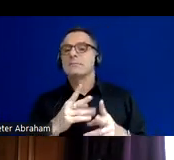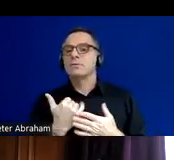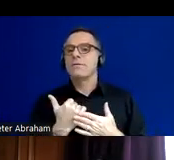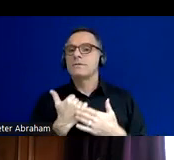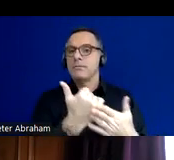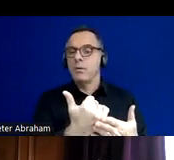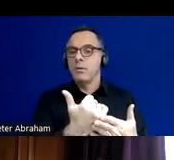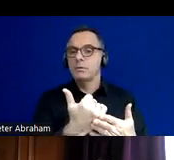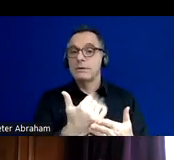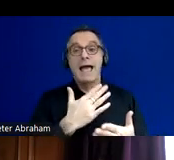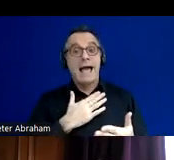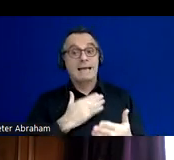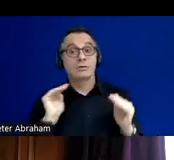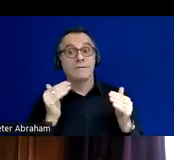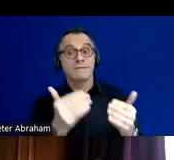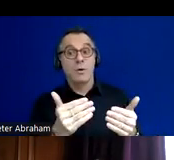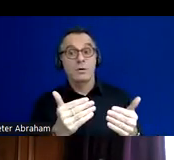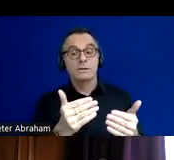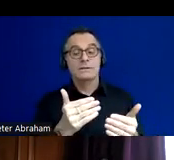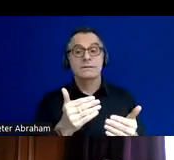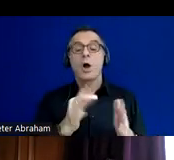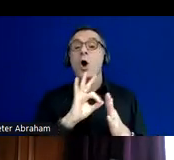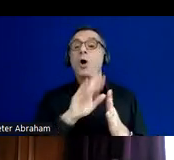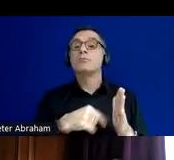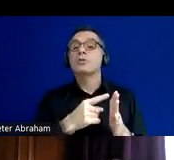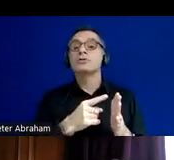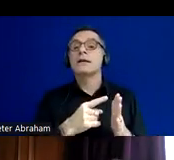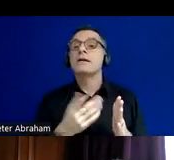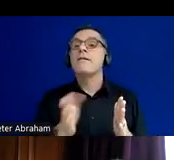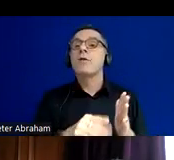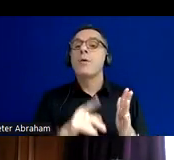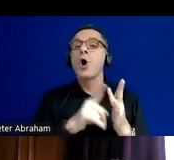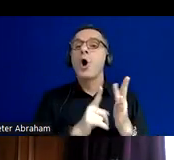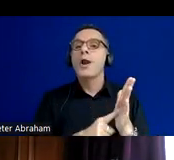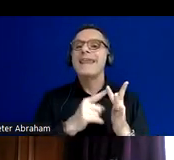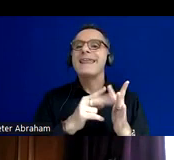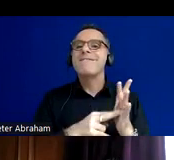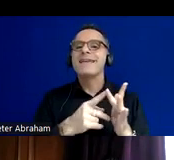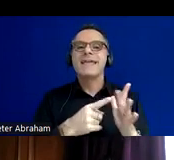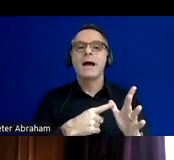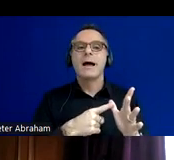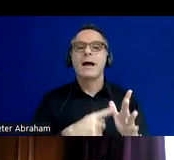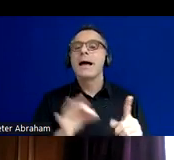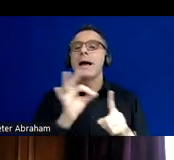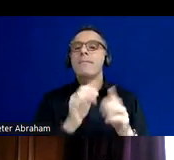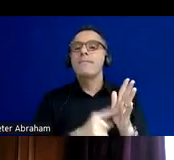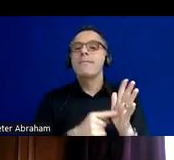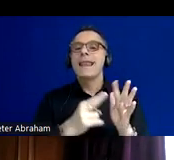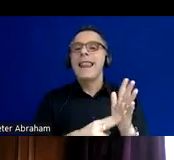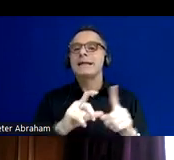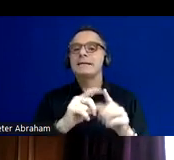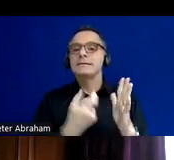I'd like to focus, in particular, on the project by Olivia Plender. Olivia is a multi-disciplinary